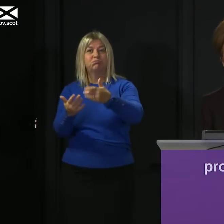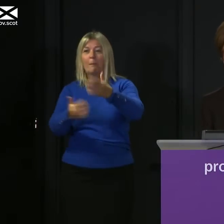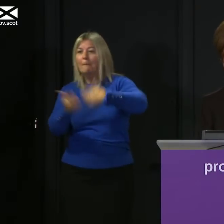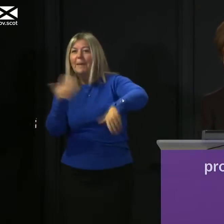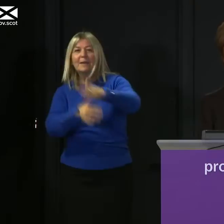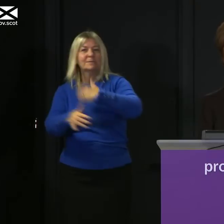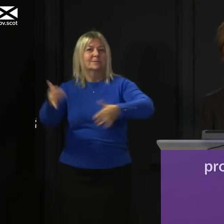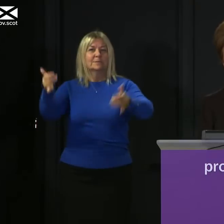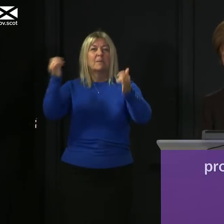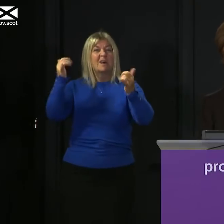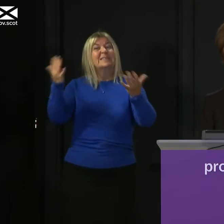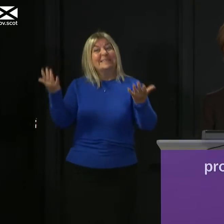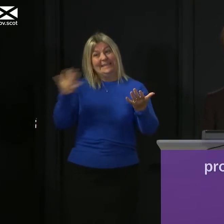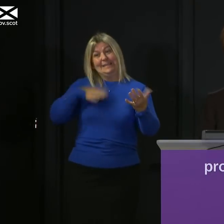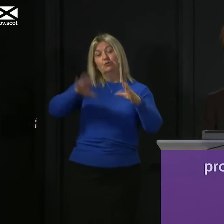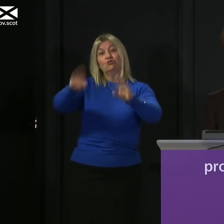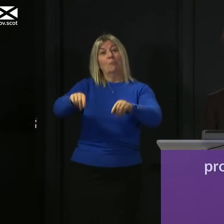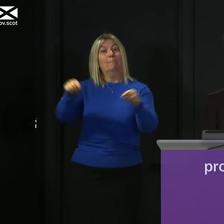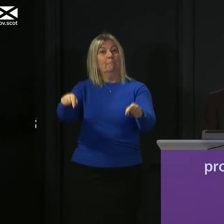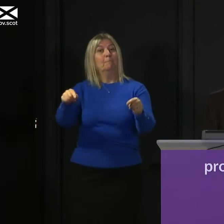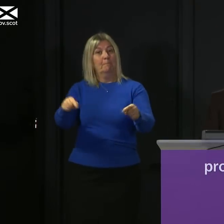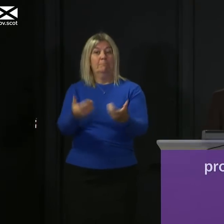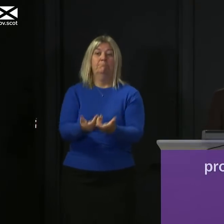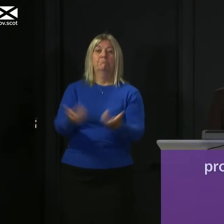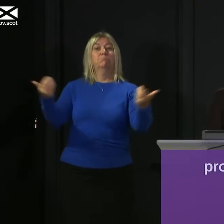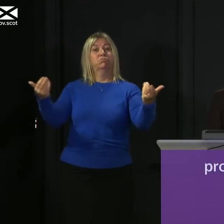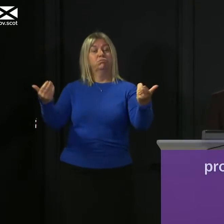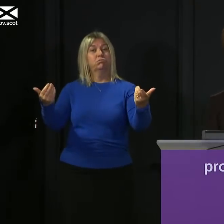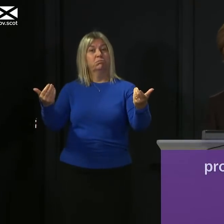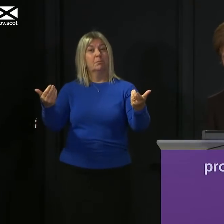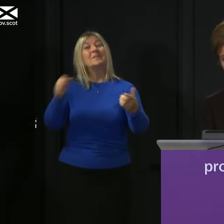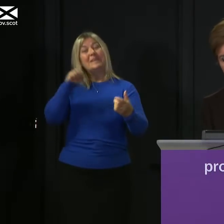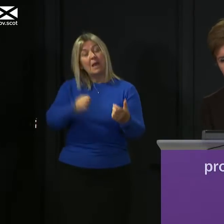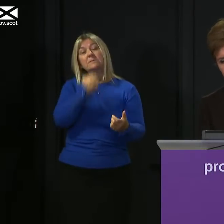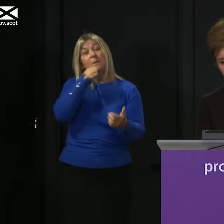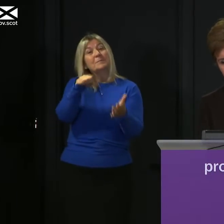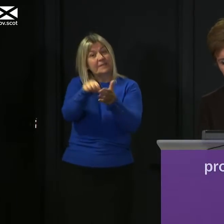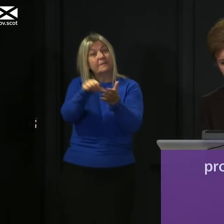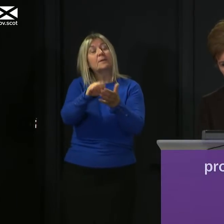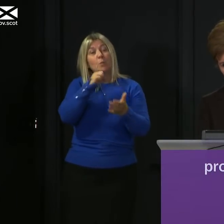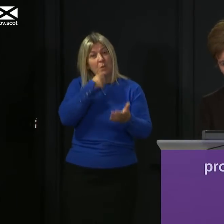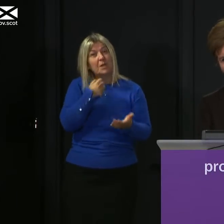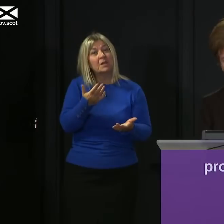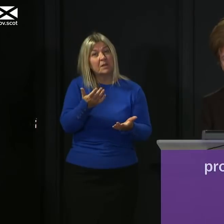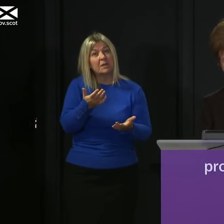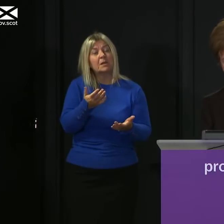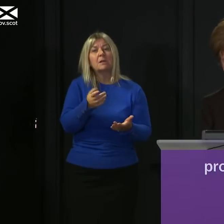the next period to be difficult. But the measures we introduced last week,